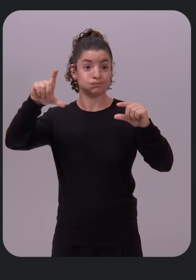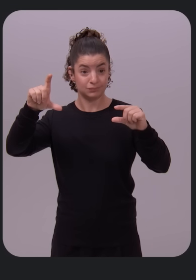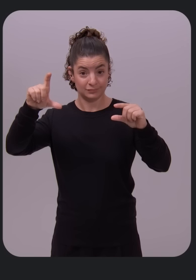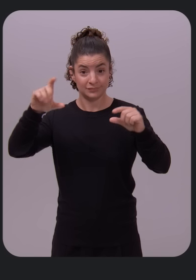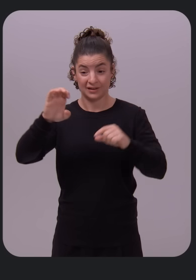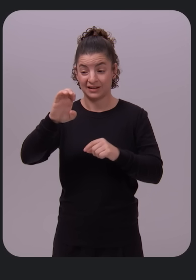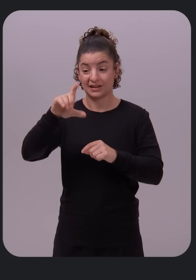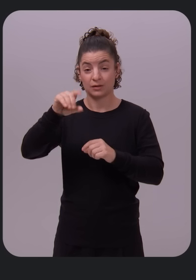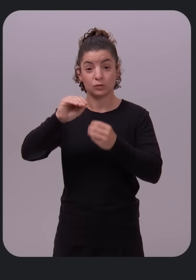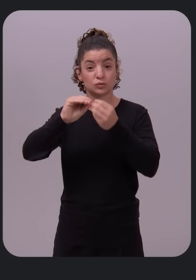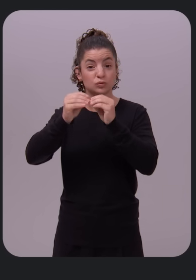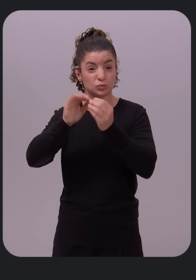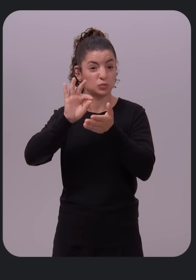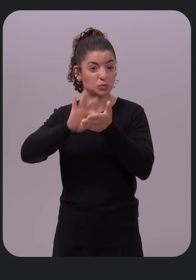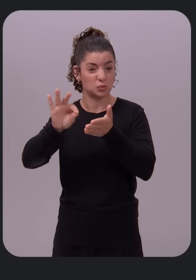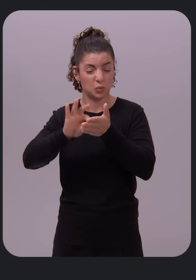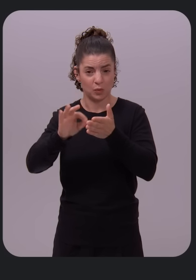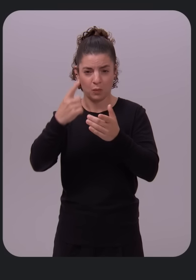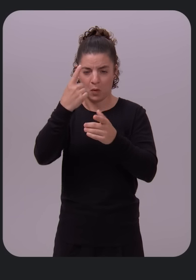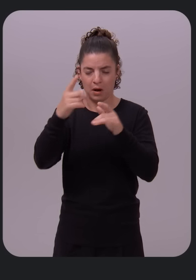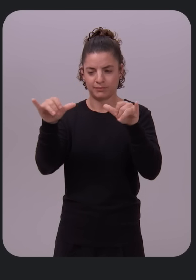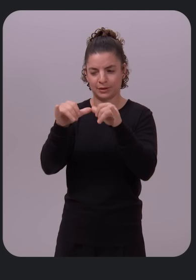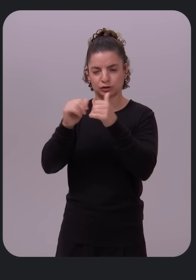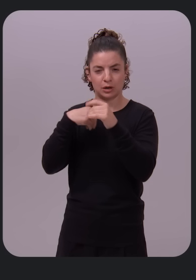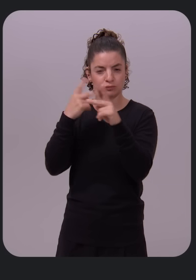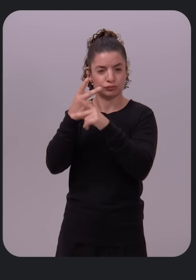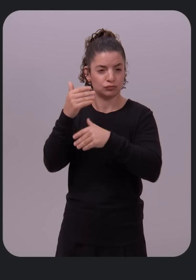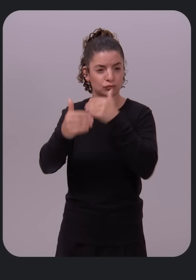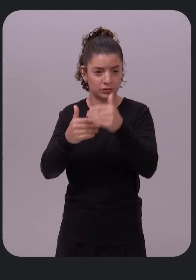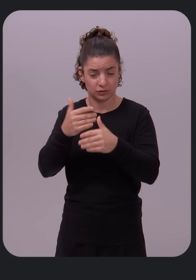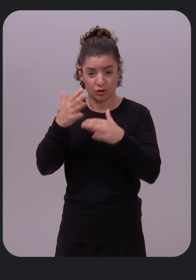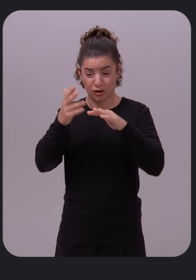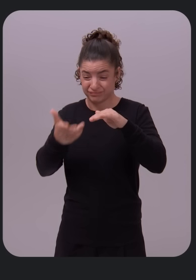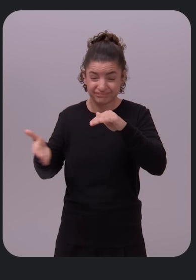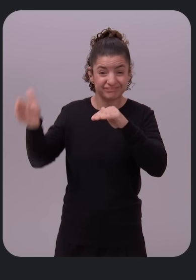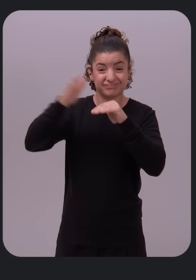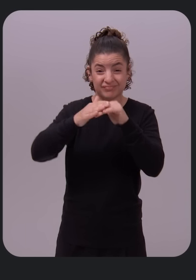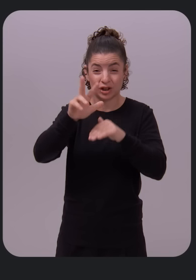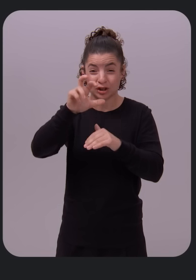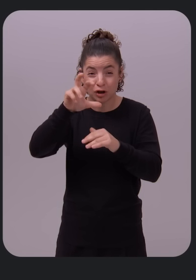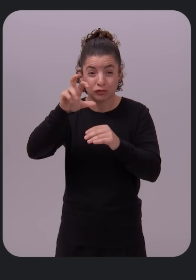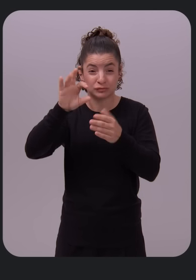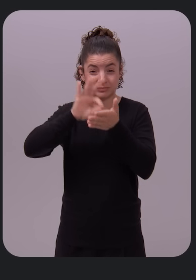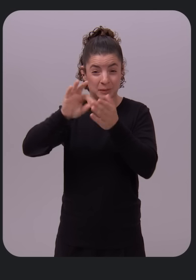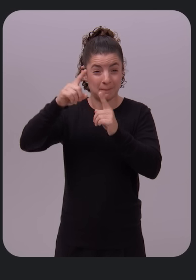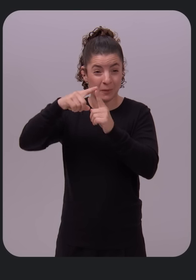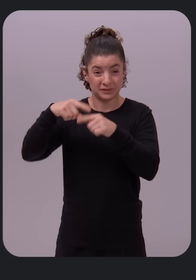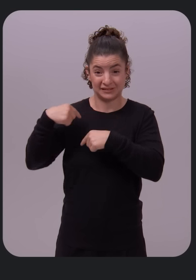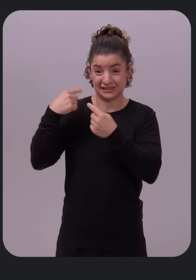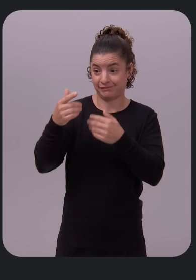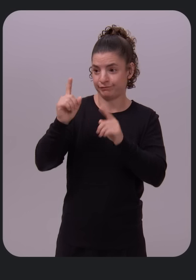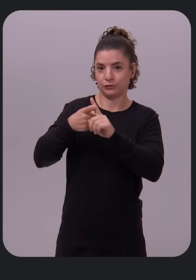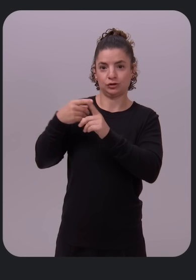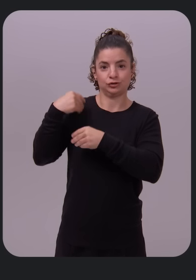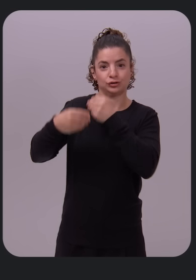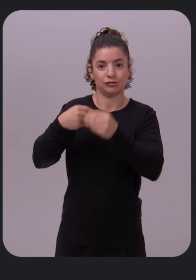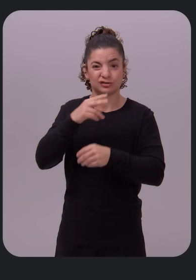Elo scores, one measure of progress, are up more than 300 points since the first generation of Gemini Pro.